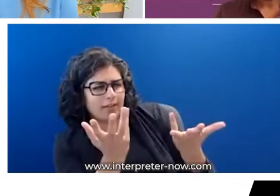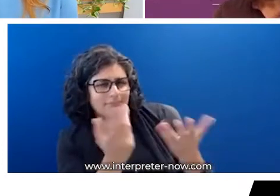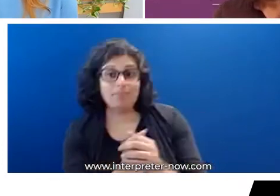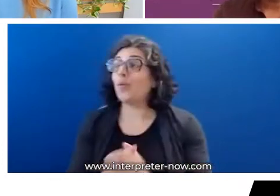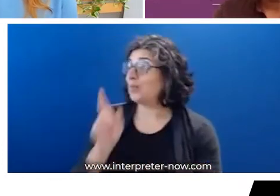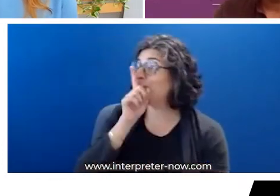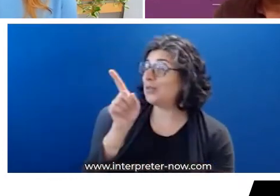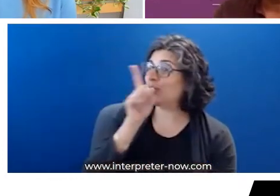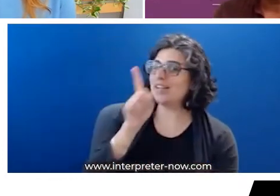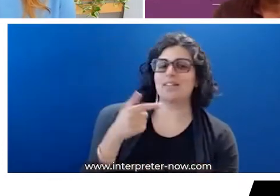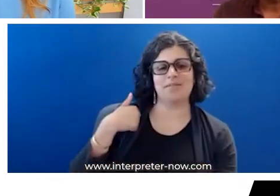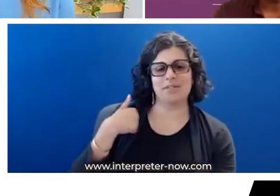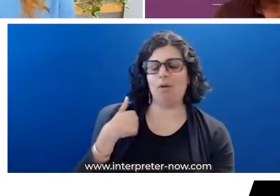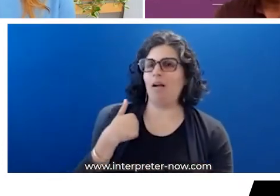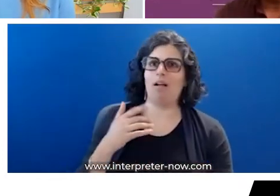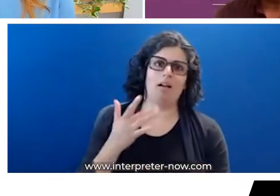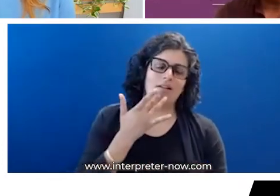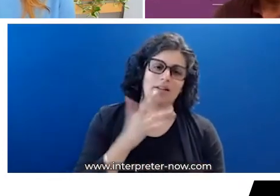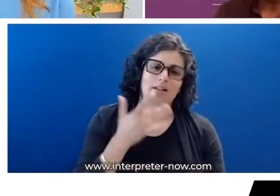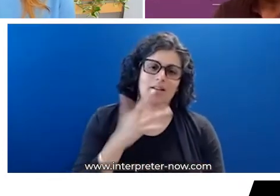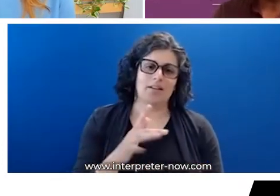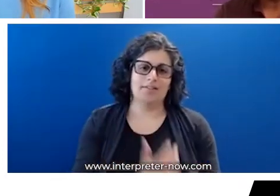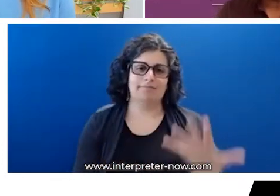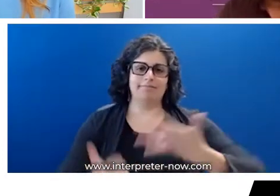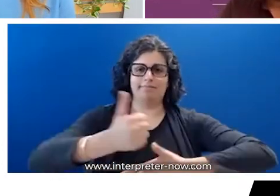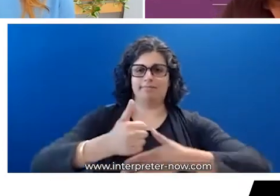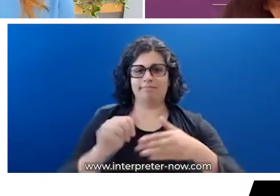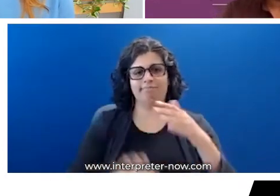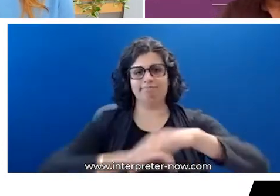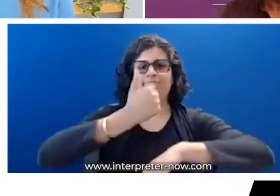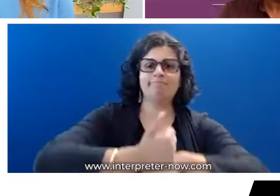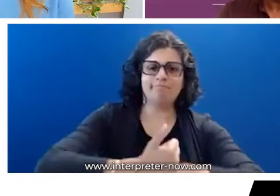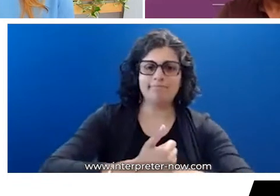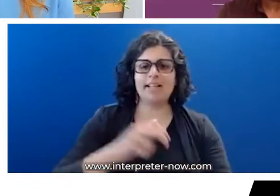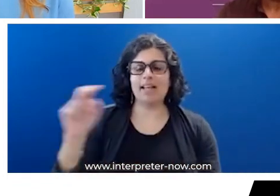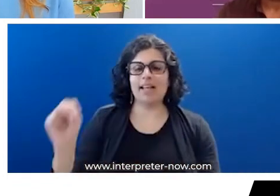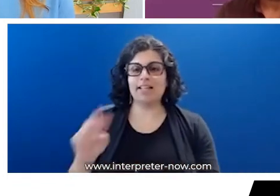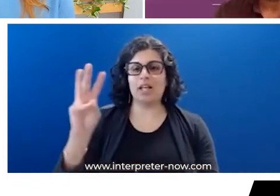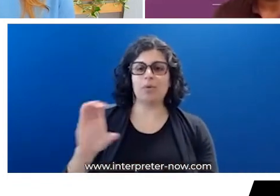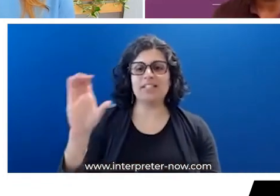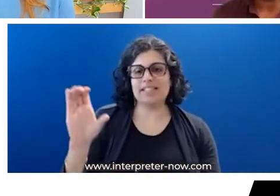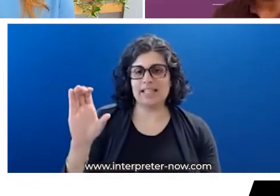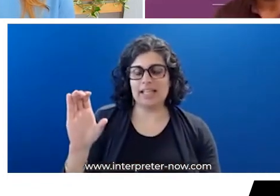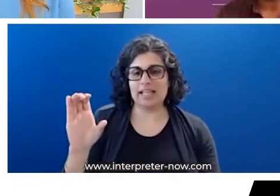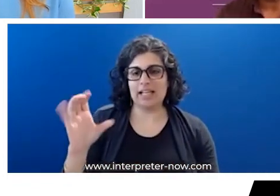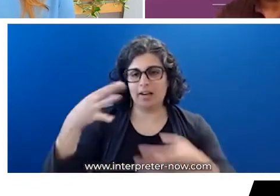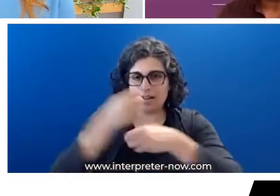I'm fortunate to serve as the founder and lead principal consultant of NWC, which is short for Nika White Consulting.